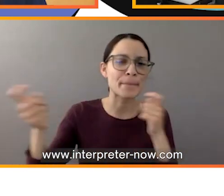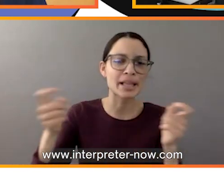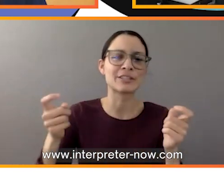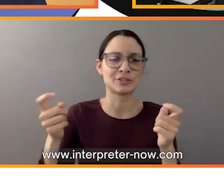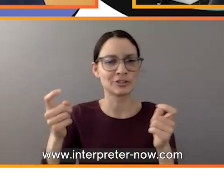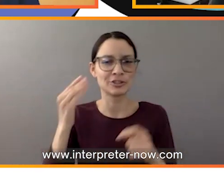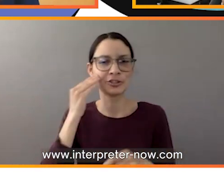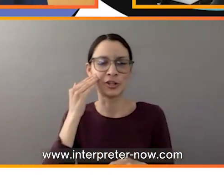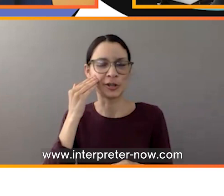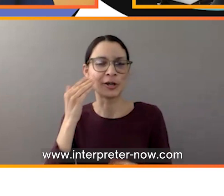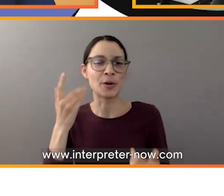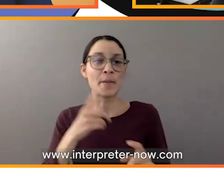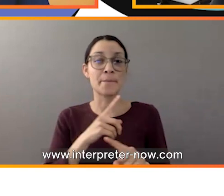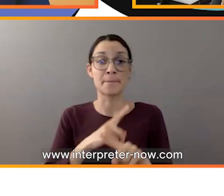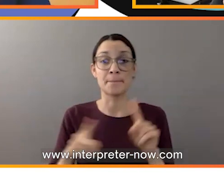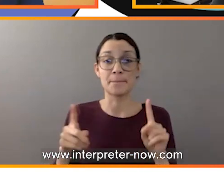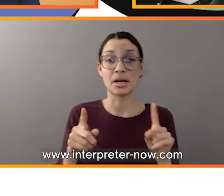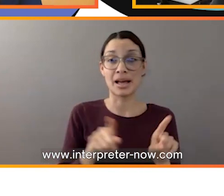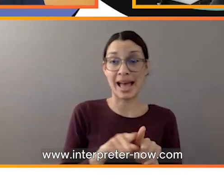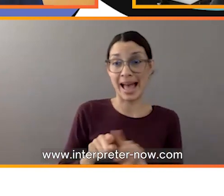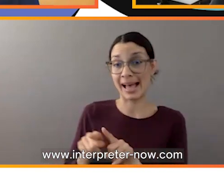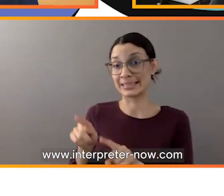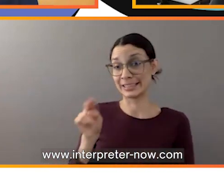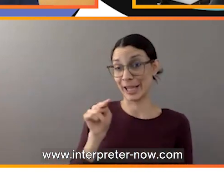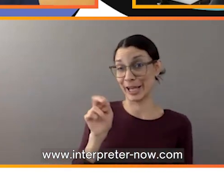There's an uncertainty where we are right now.